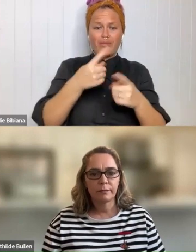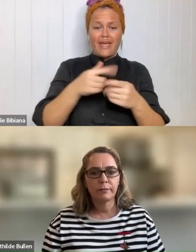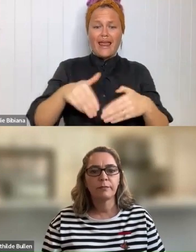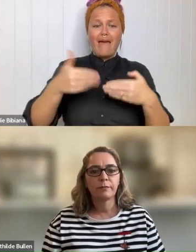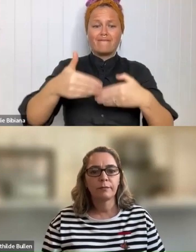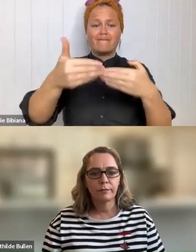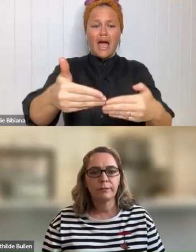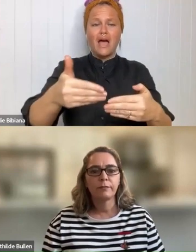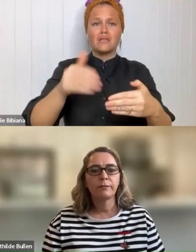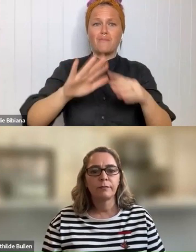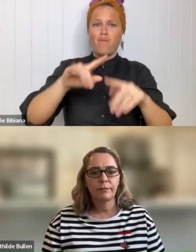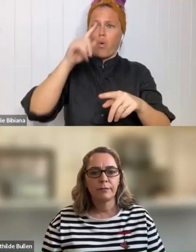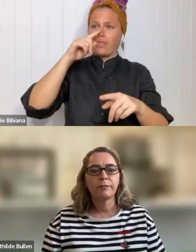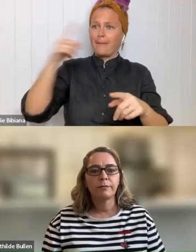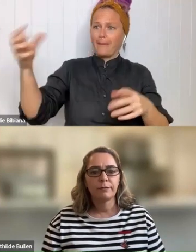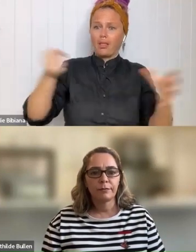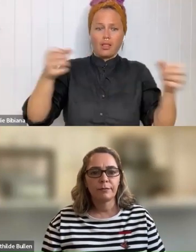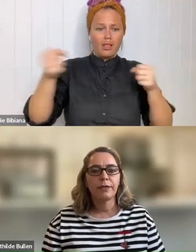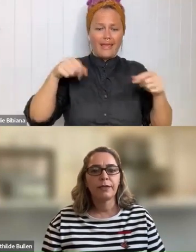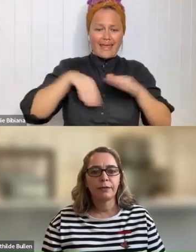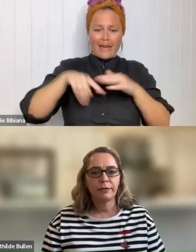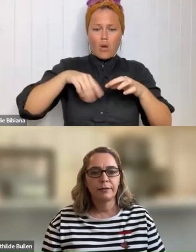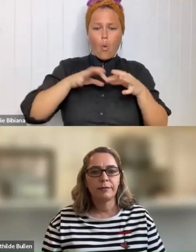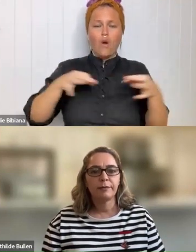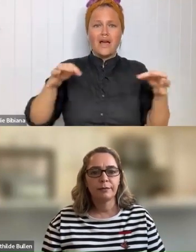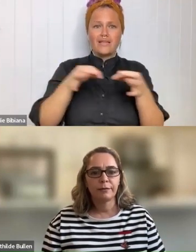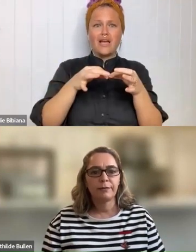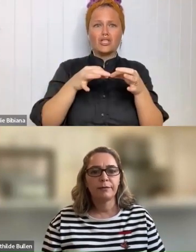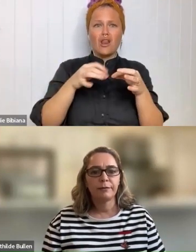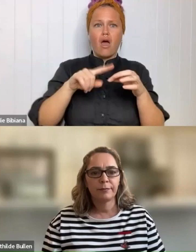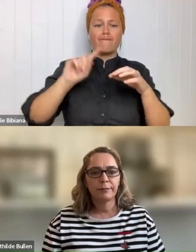the organization, things like First Nations advisory